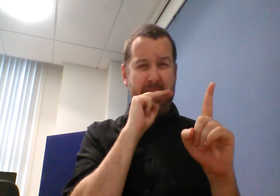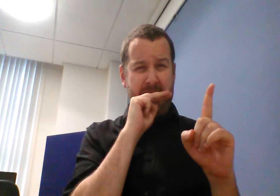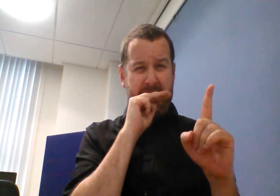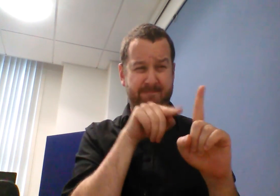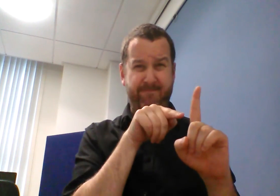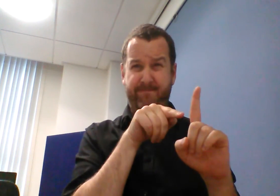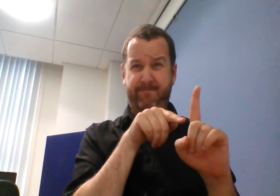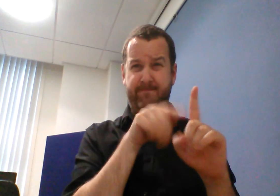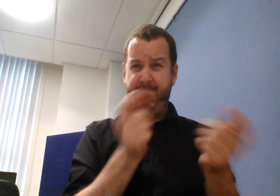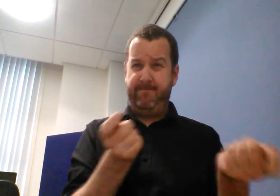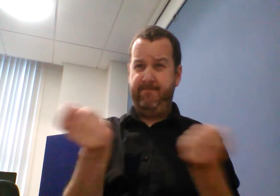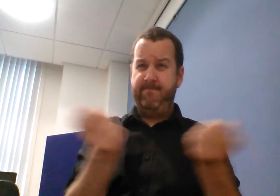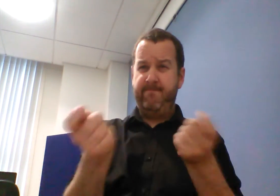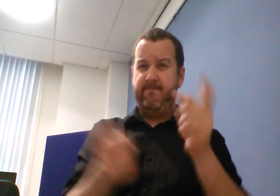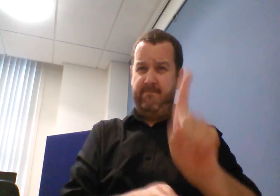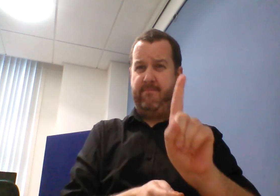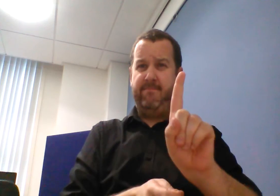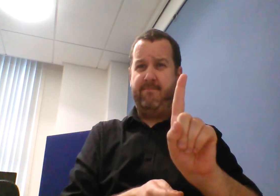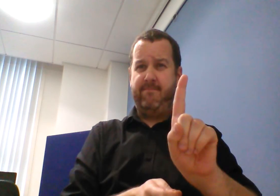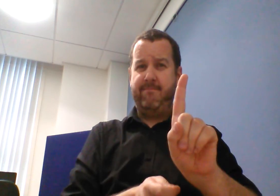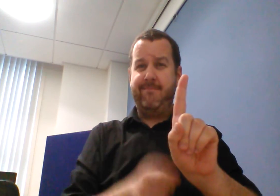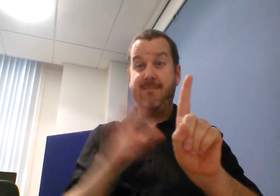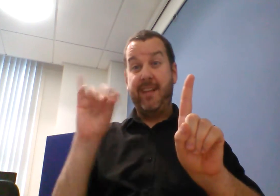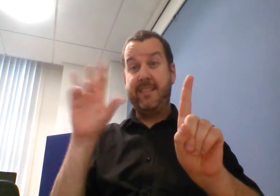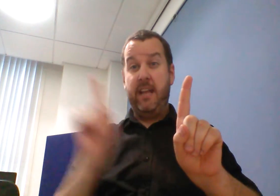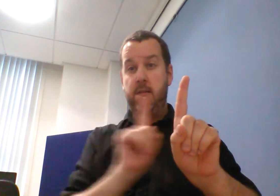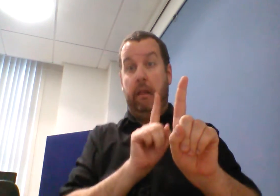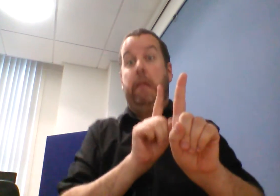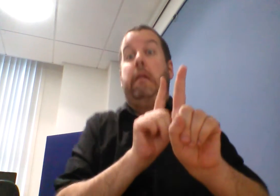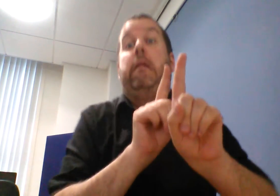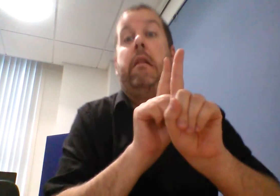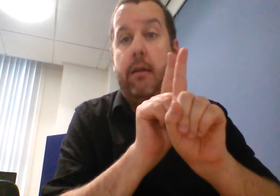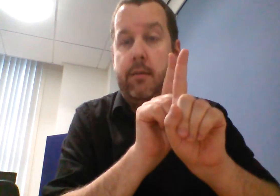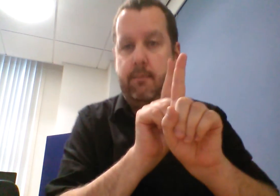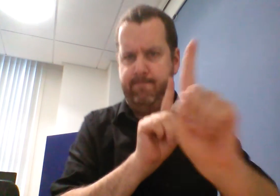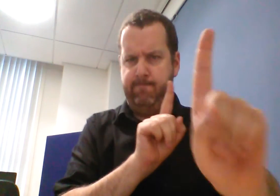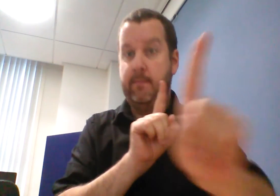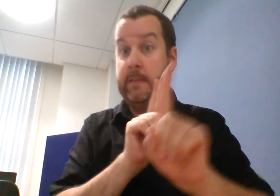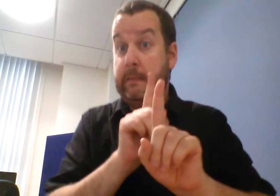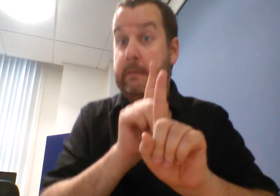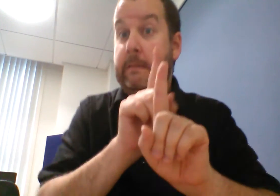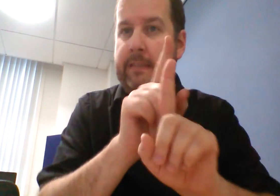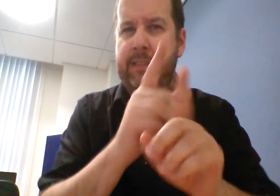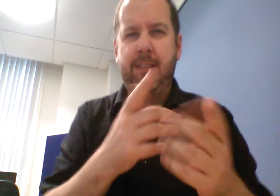means it is in control. English takes the lead. And ISL is caught in its slipstream.